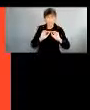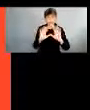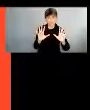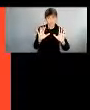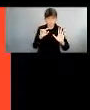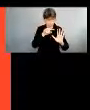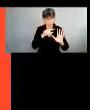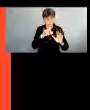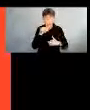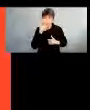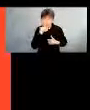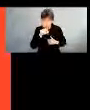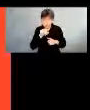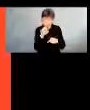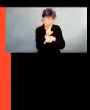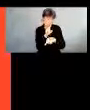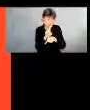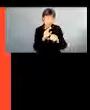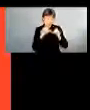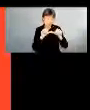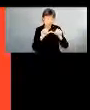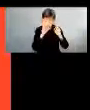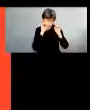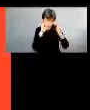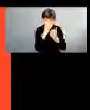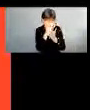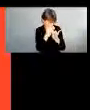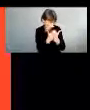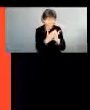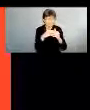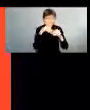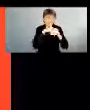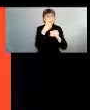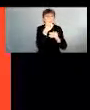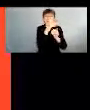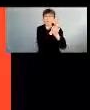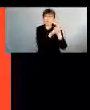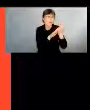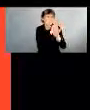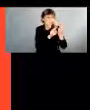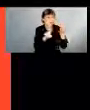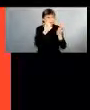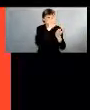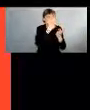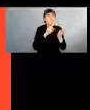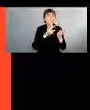you are taking a continuing education course at an institution, that is an eligible activity.